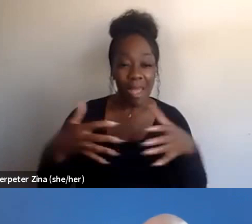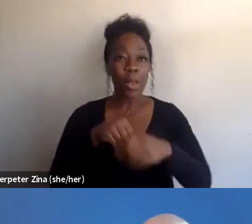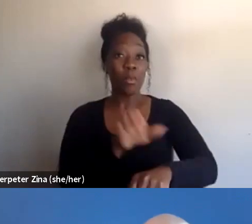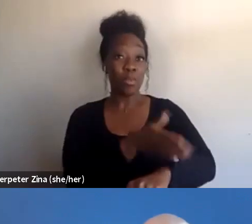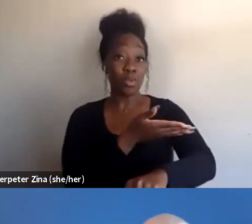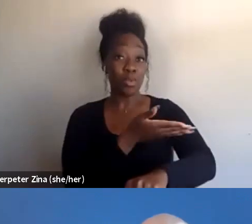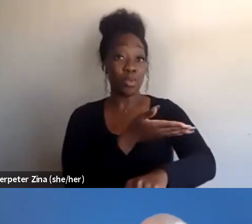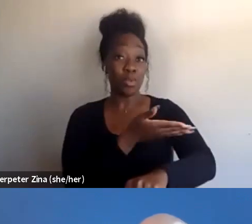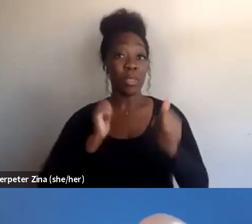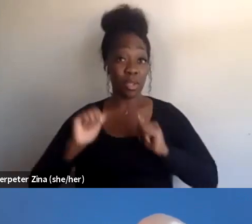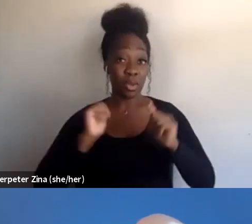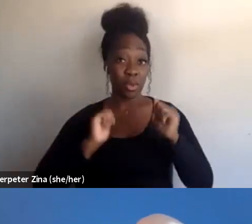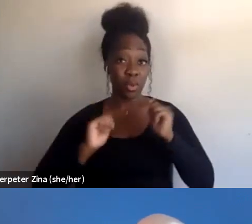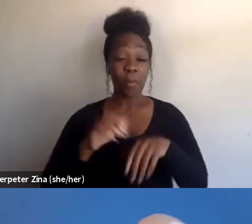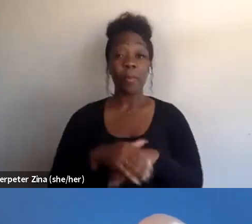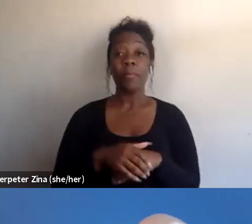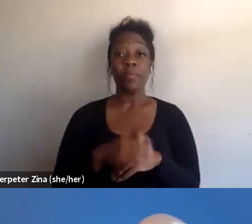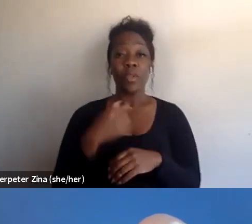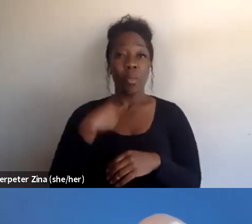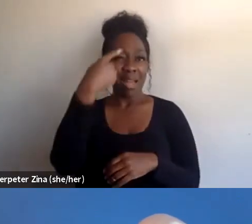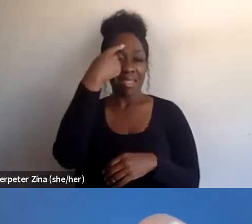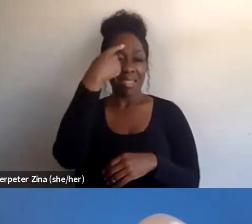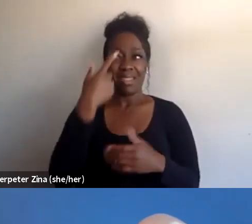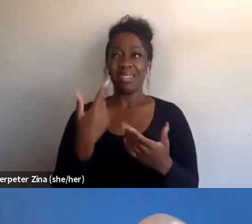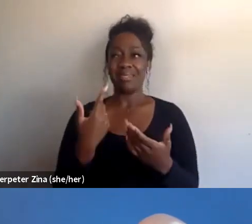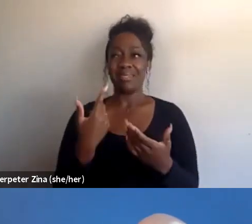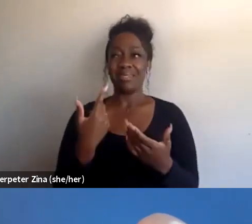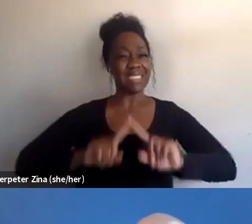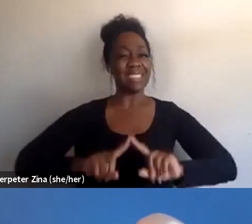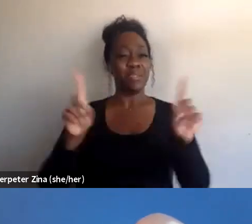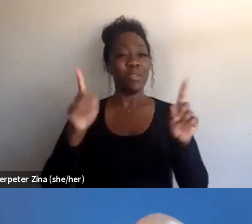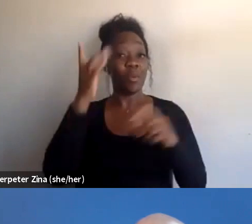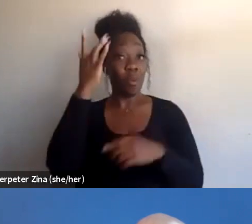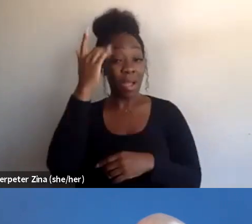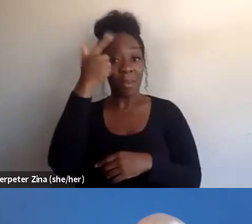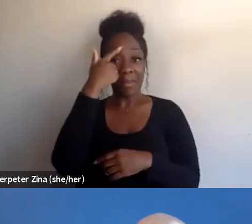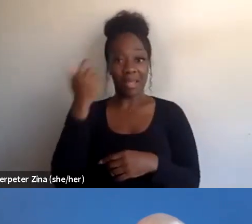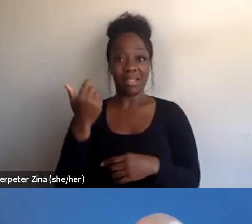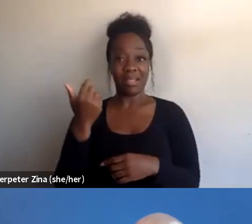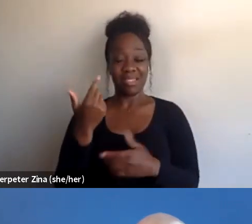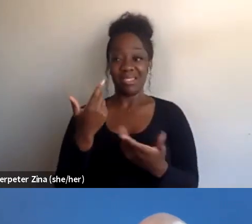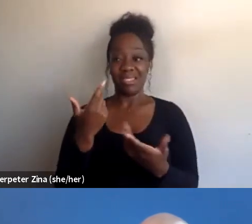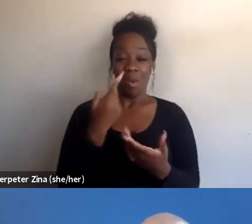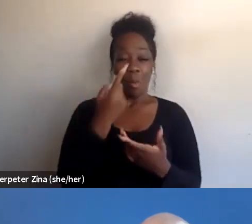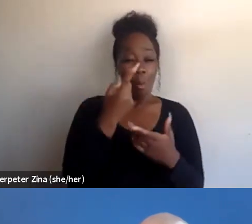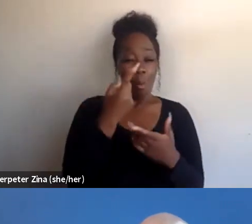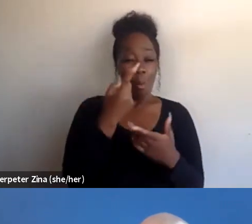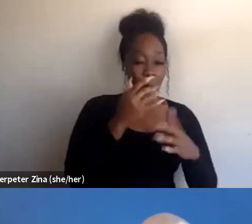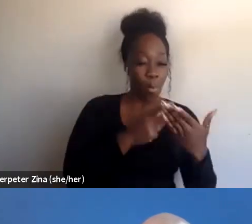So I think they're very different because one is, you know is selfish, is small whereas the other one